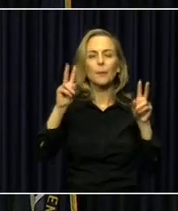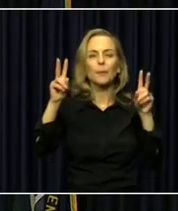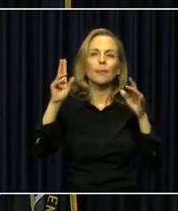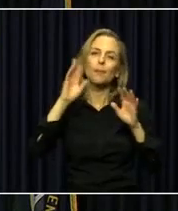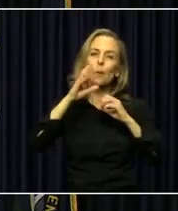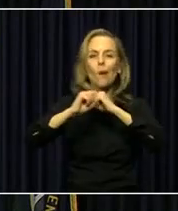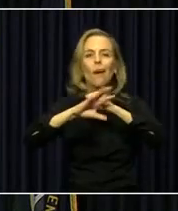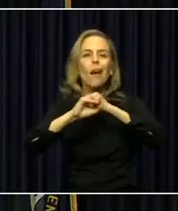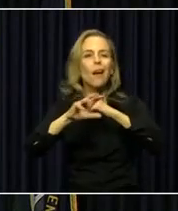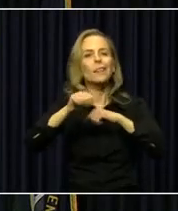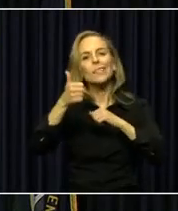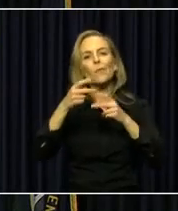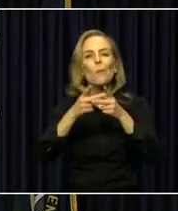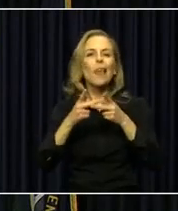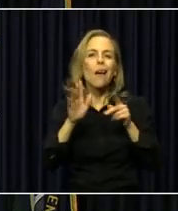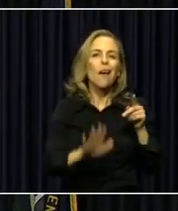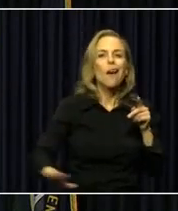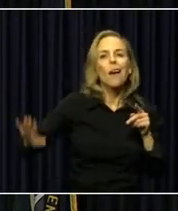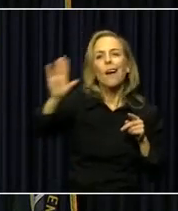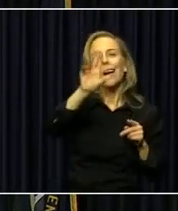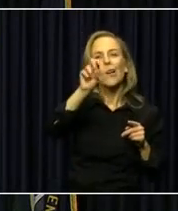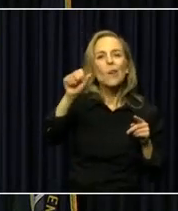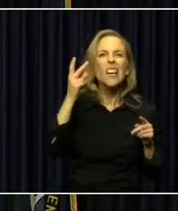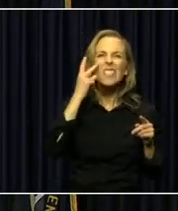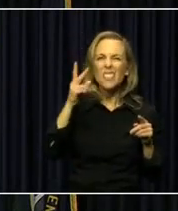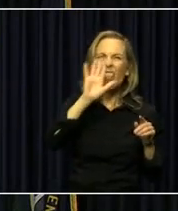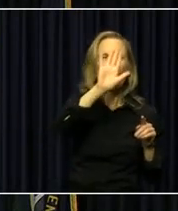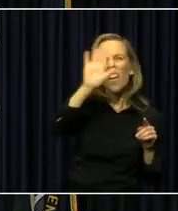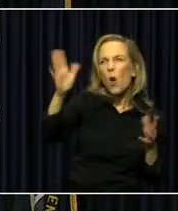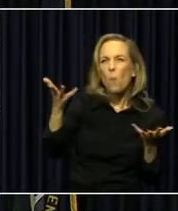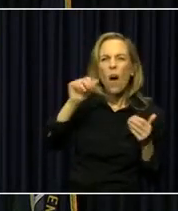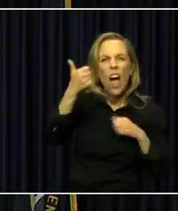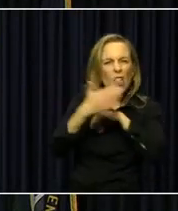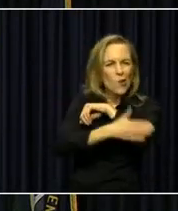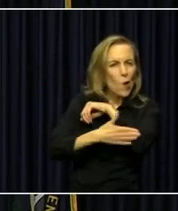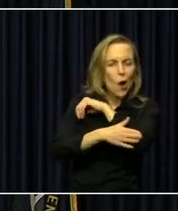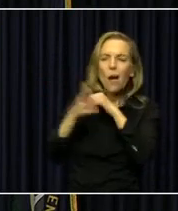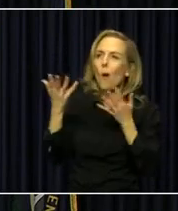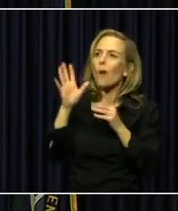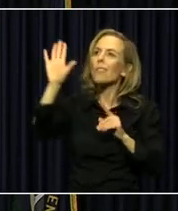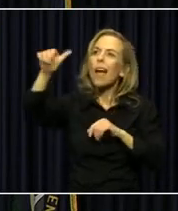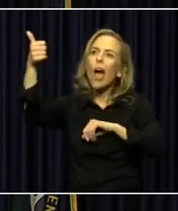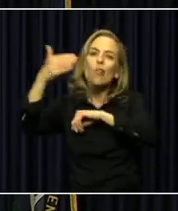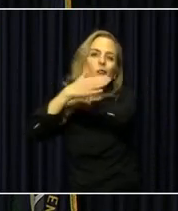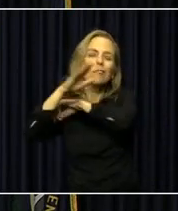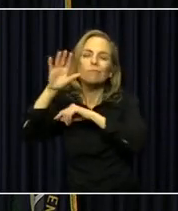OUR DRIVE-THROUGH SITES HAVE ABOUT A 48-HOUR RETURN, AND